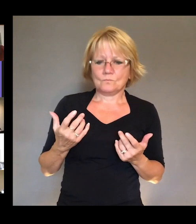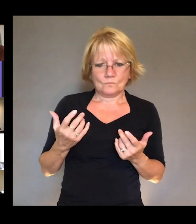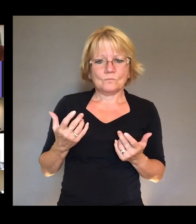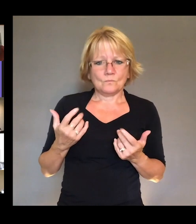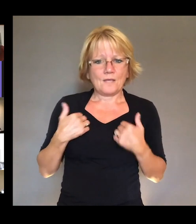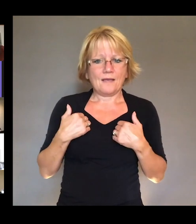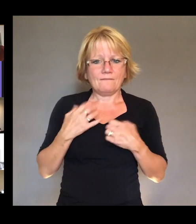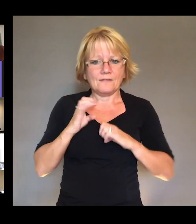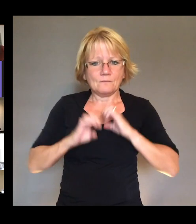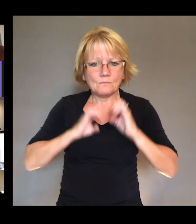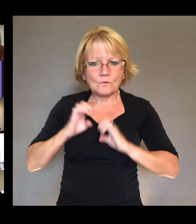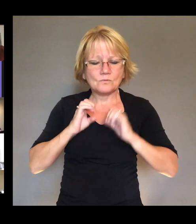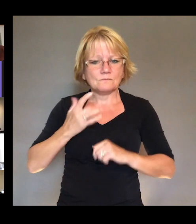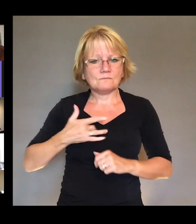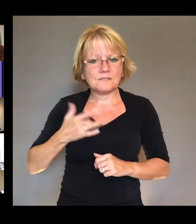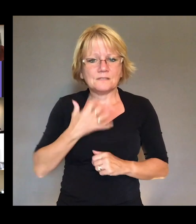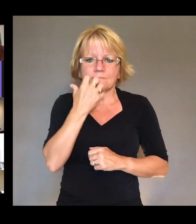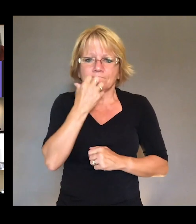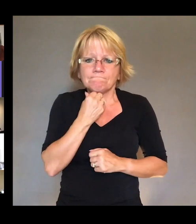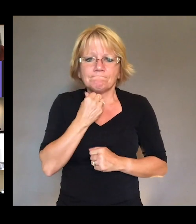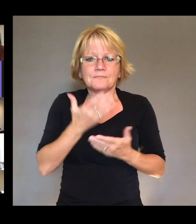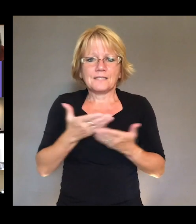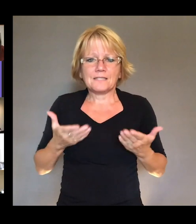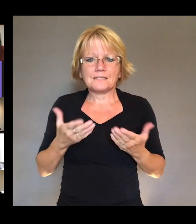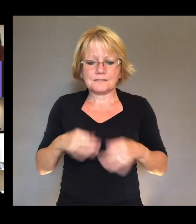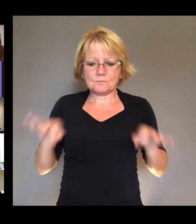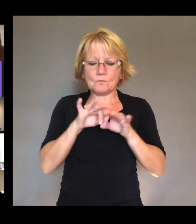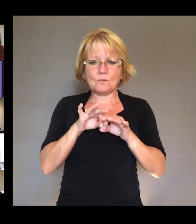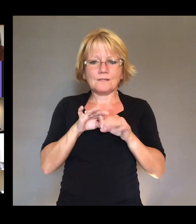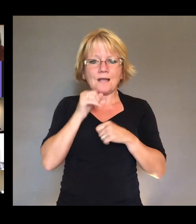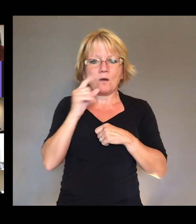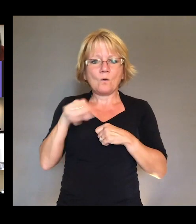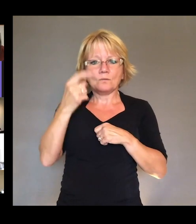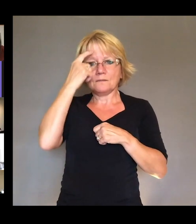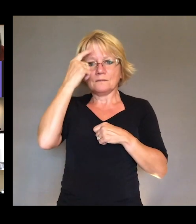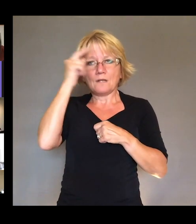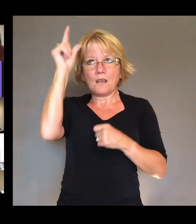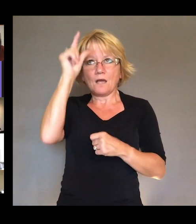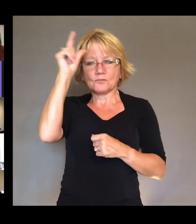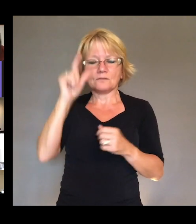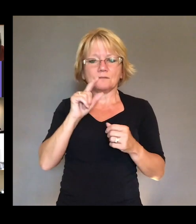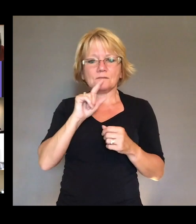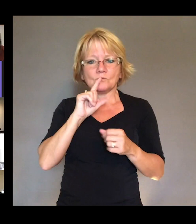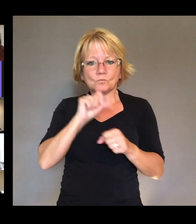We hold on to emotions, you know, things that really matter to us, they're not just logical things that make sense.